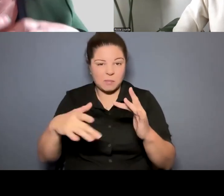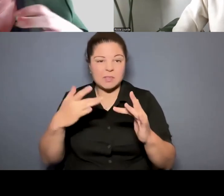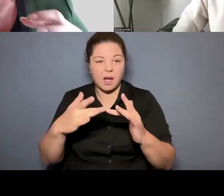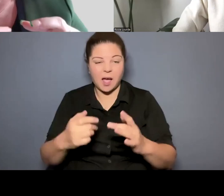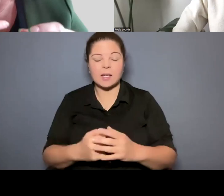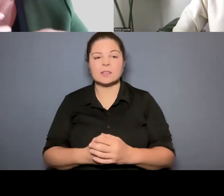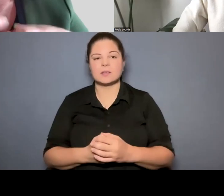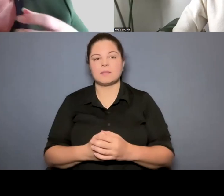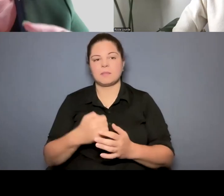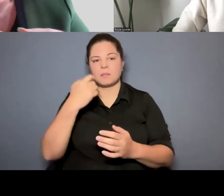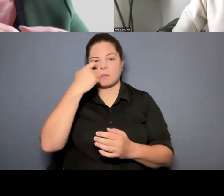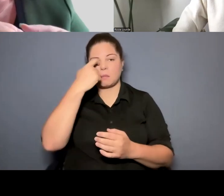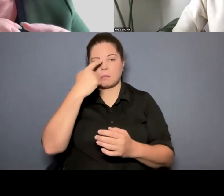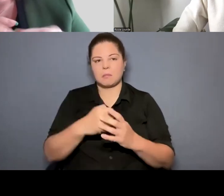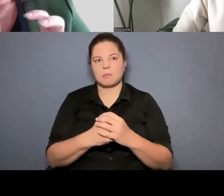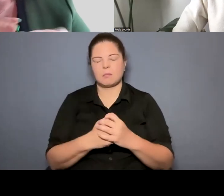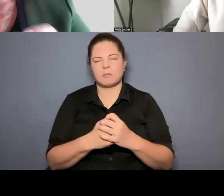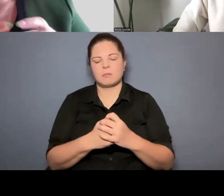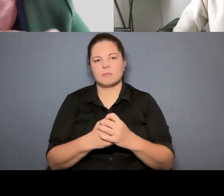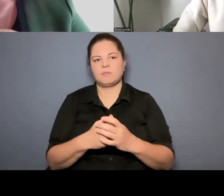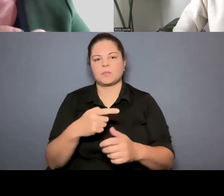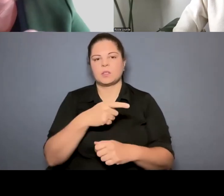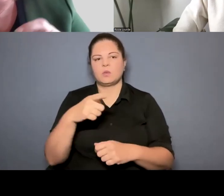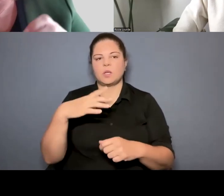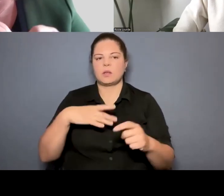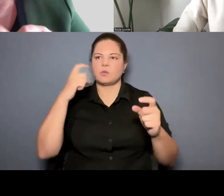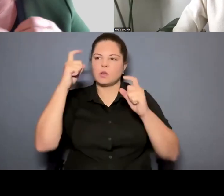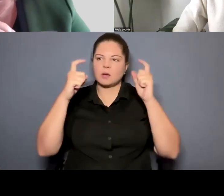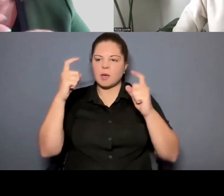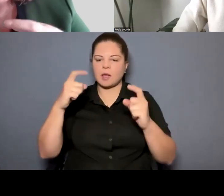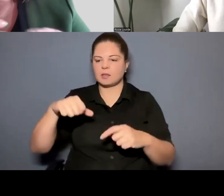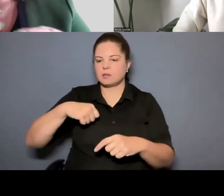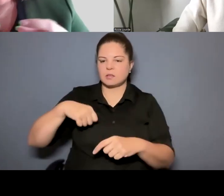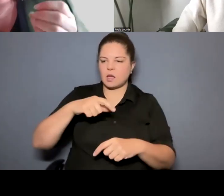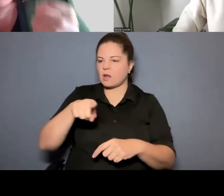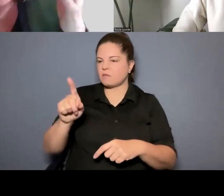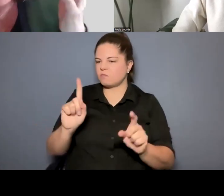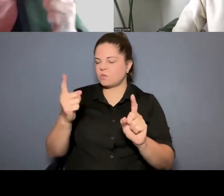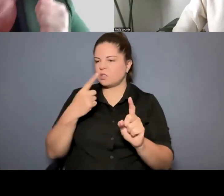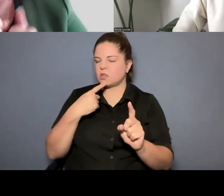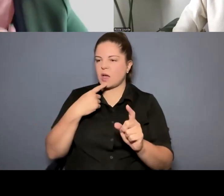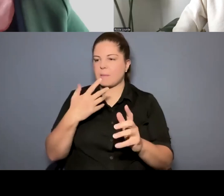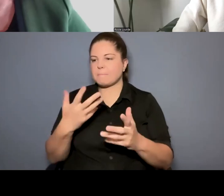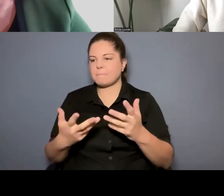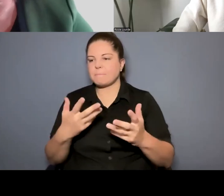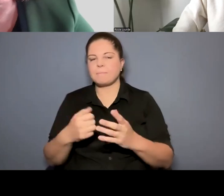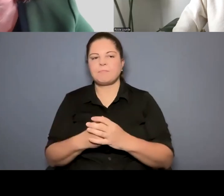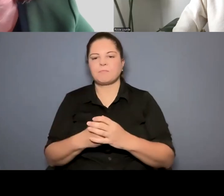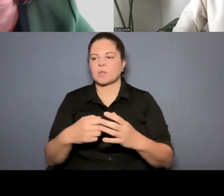would consider what the nature of your workers are and think, this is a small business, I'm in small